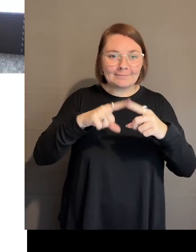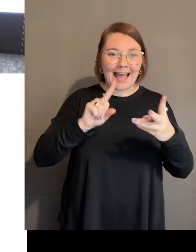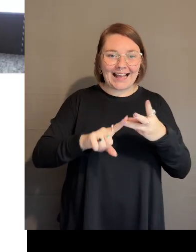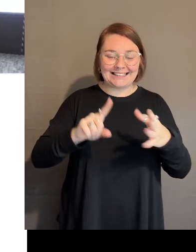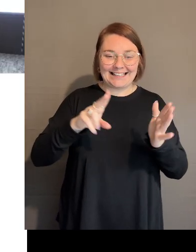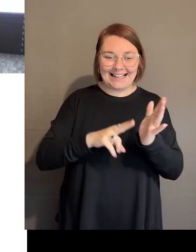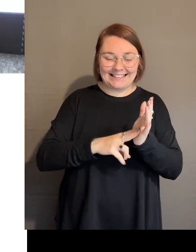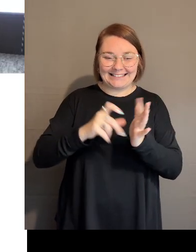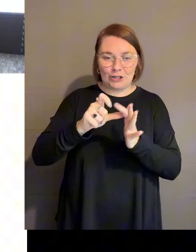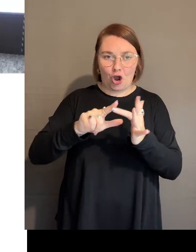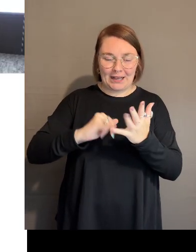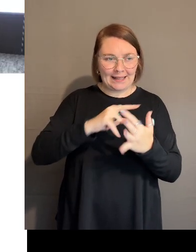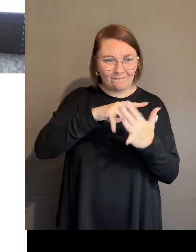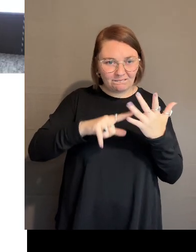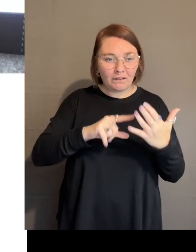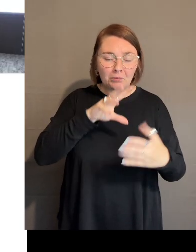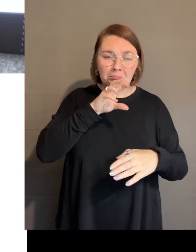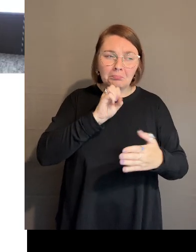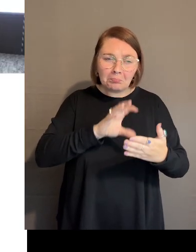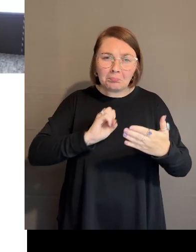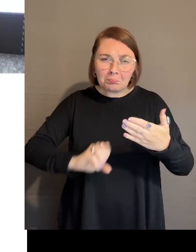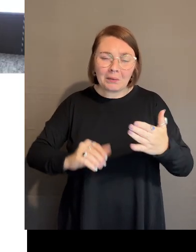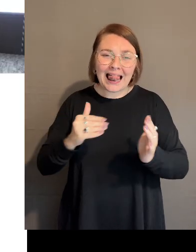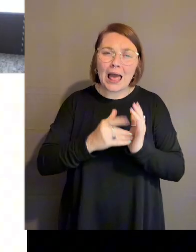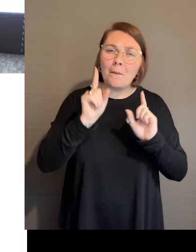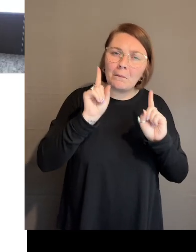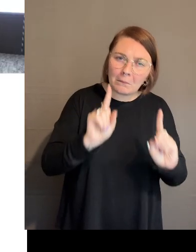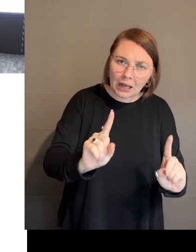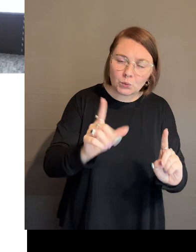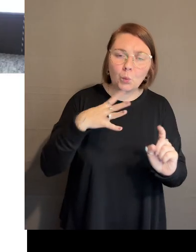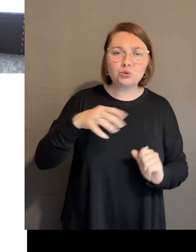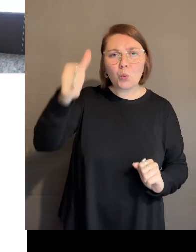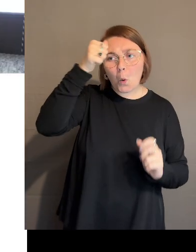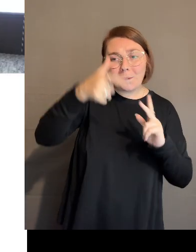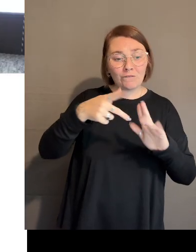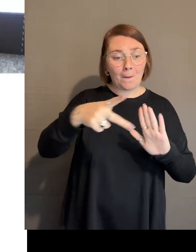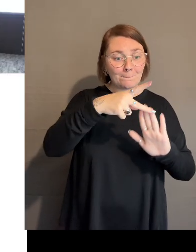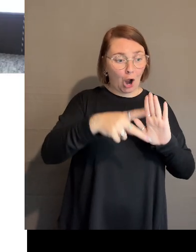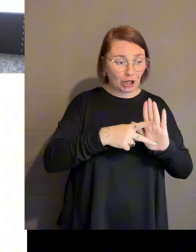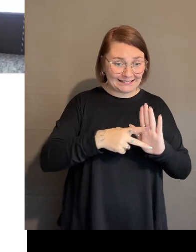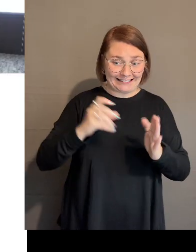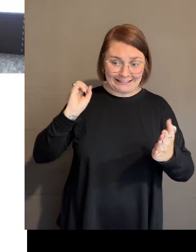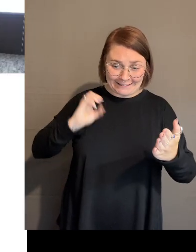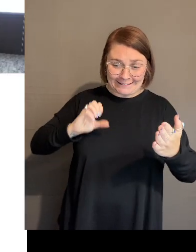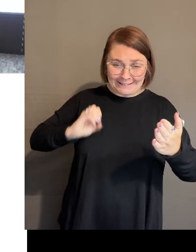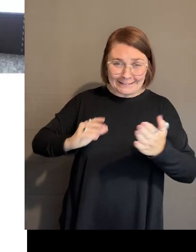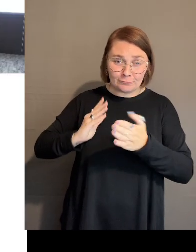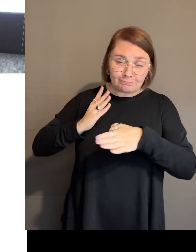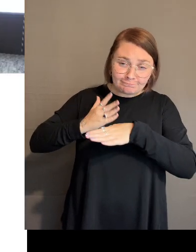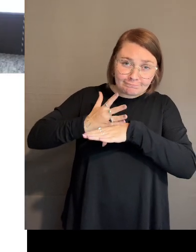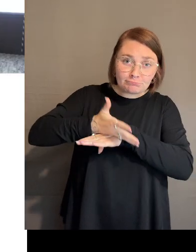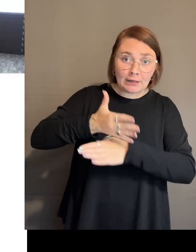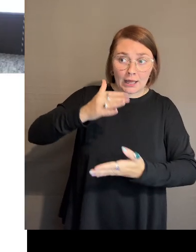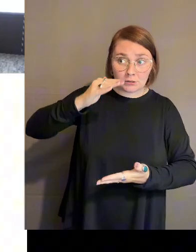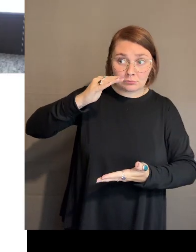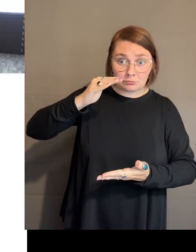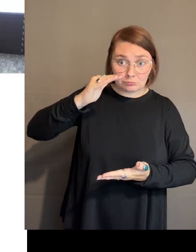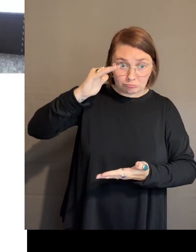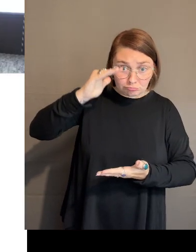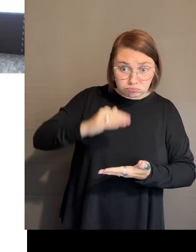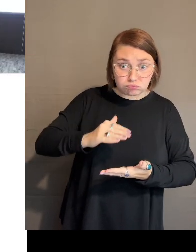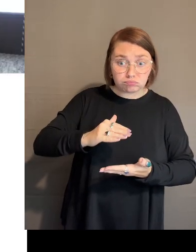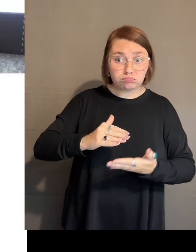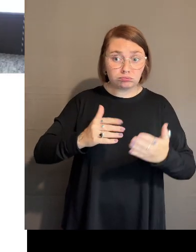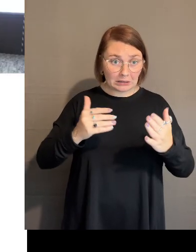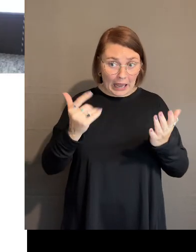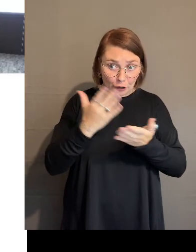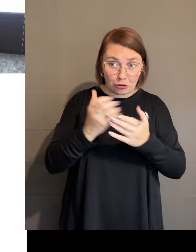However, what we want to know is whether these policy efforts have reduced employment inequalities over time for people with disability.